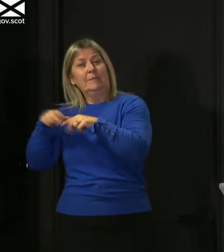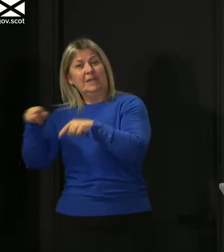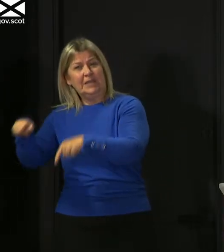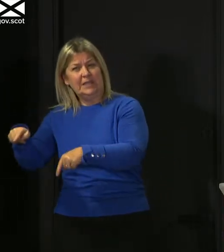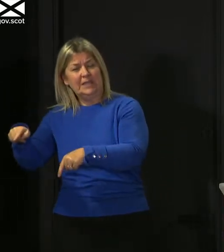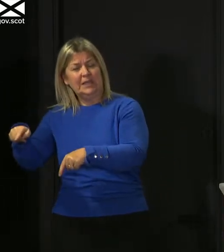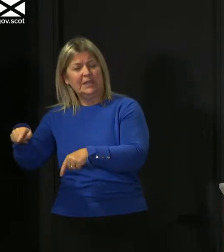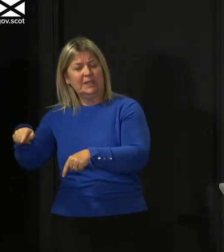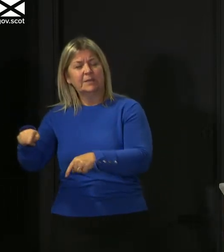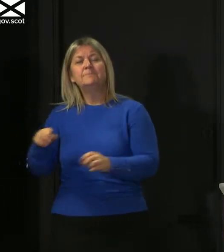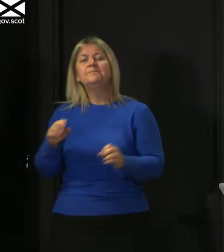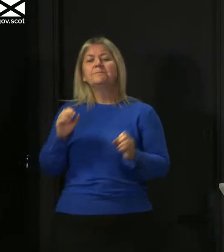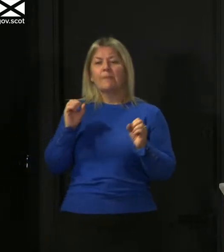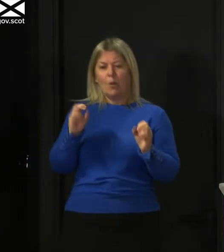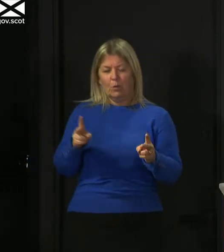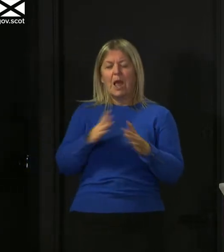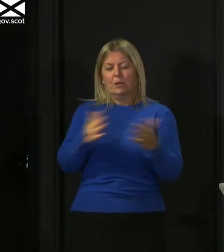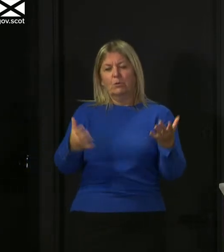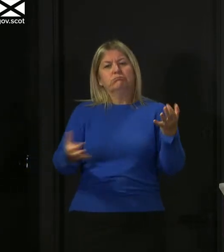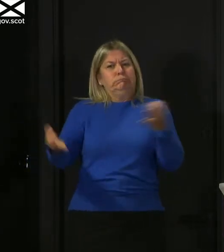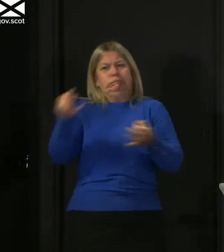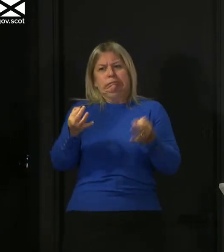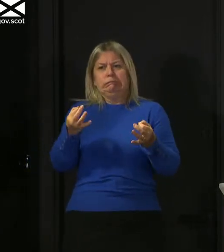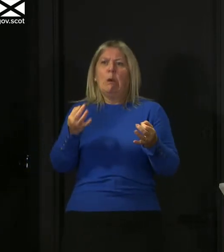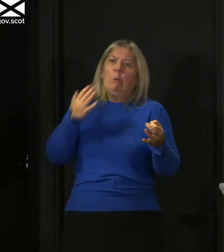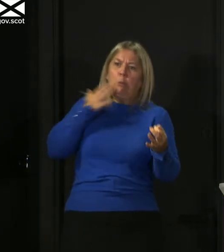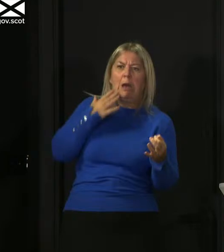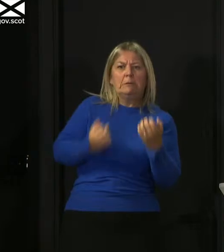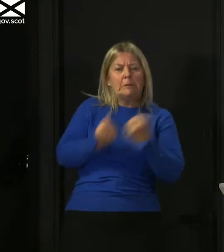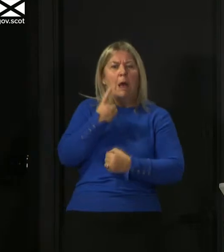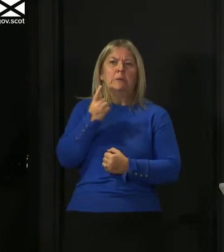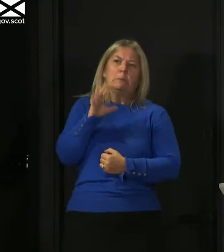sometimes, you know, it is not always the case that there is something lying underneath this.